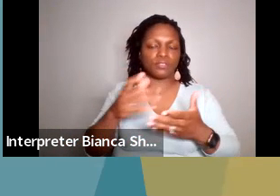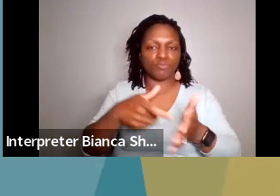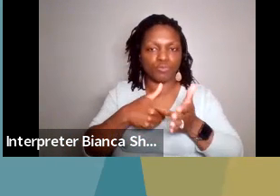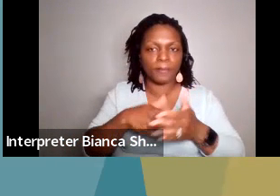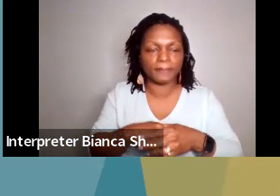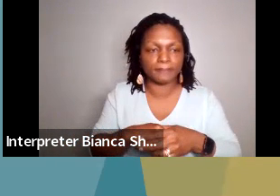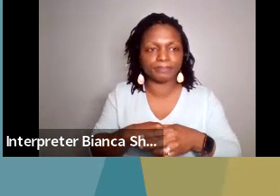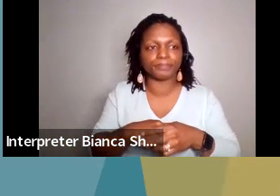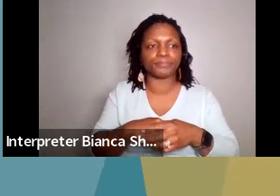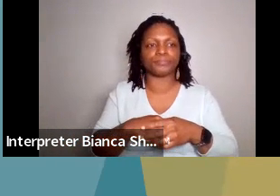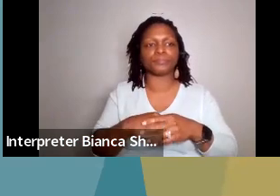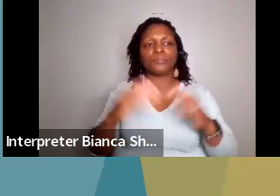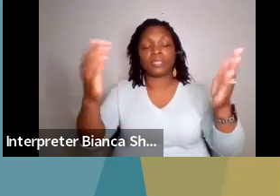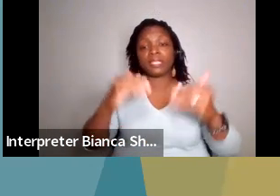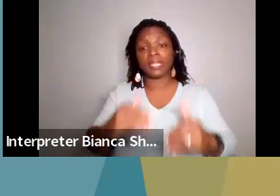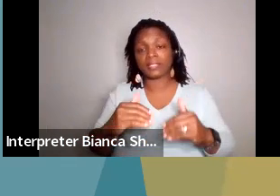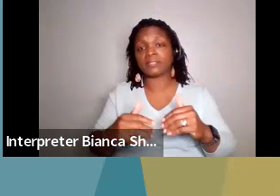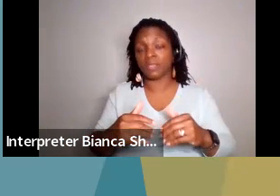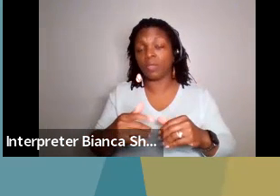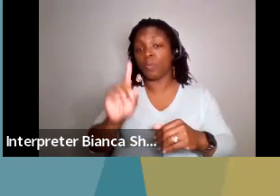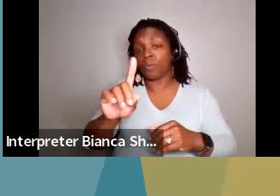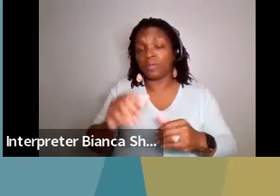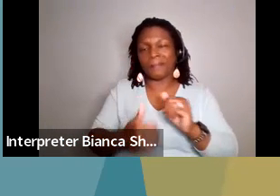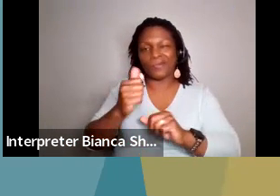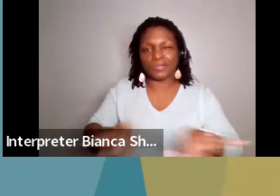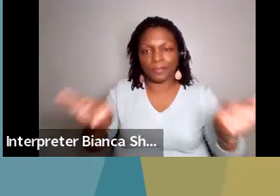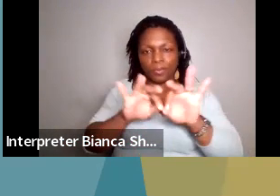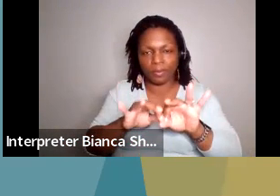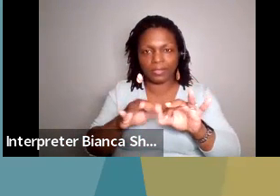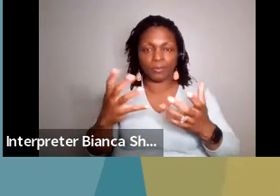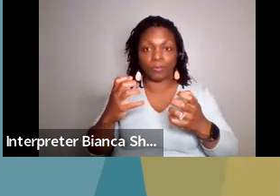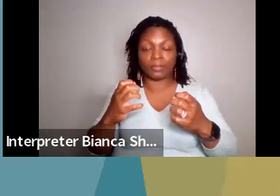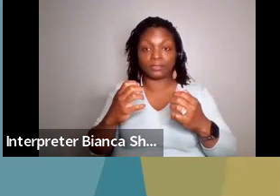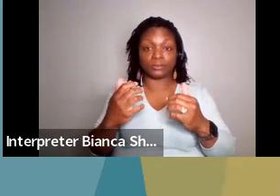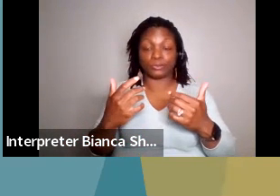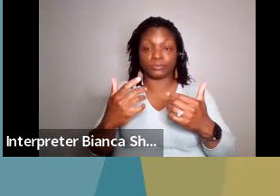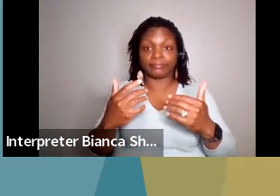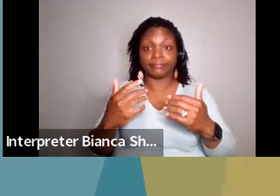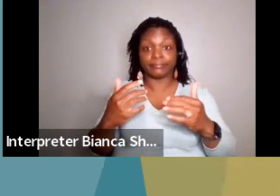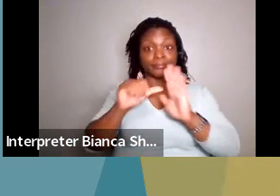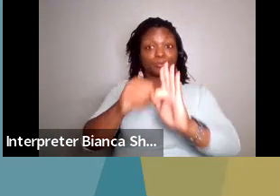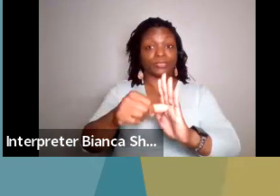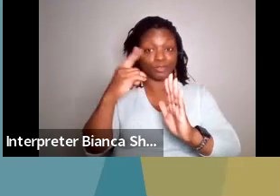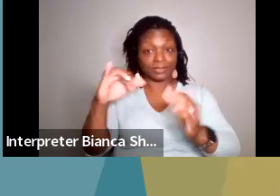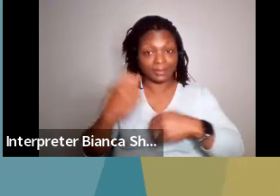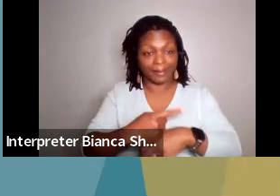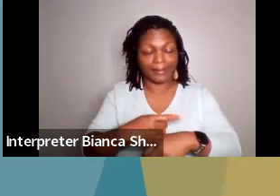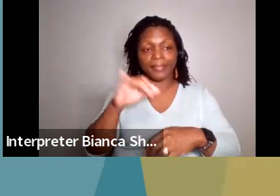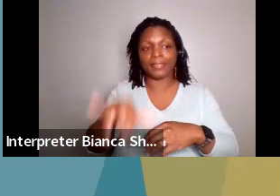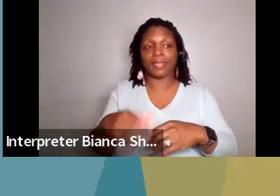Next on the list is one of the most important ones that we want to highlight, at least for today, and That's establishing interpreting standards and systems.